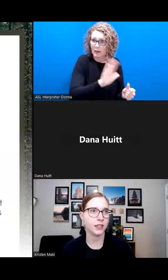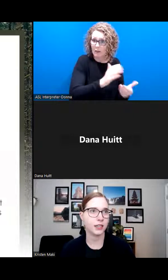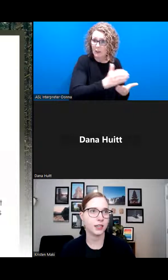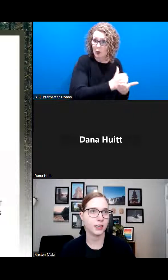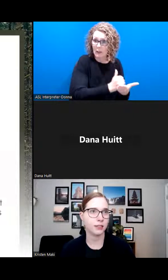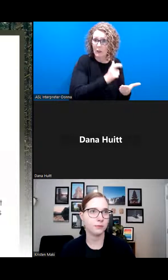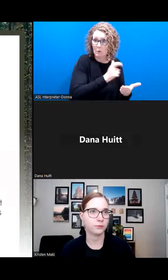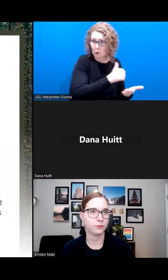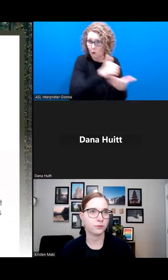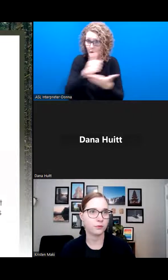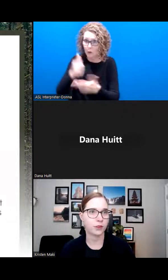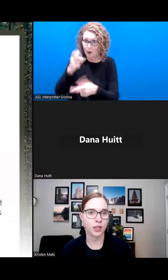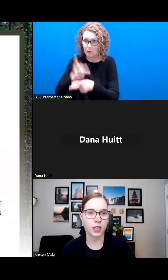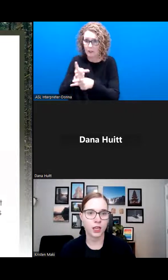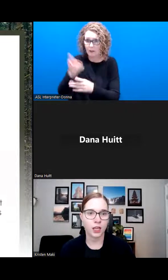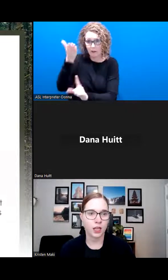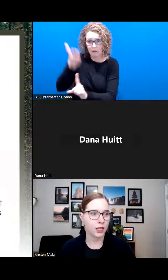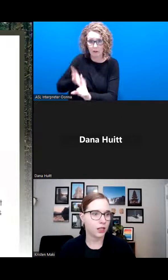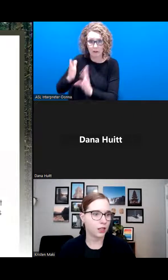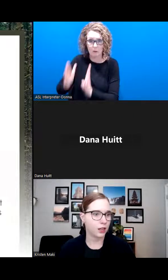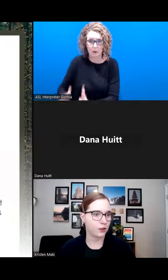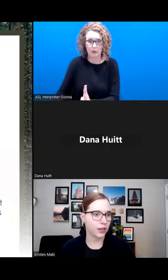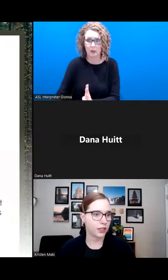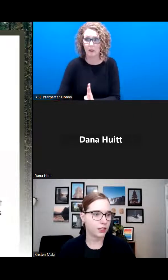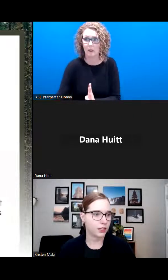term care. And the number of potential family caregivers for each person who need